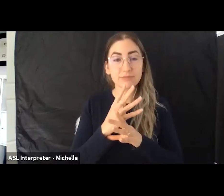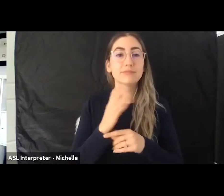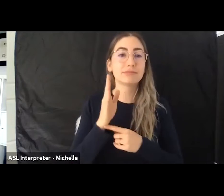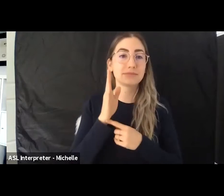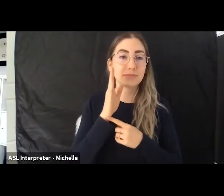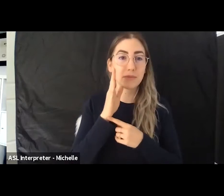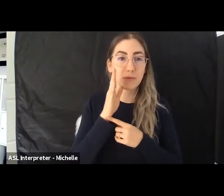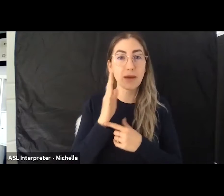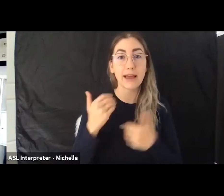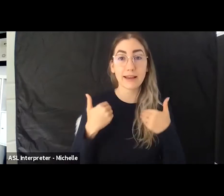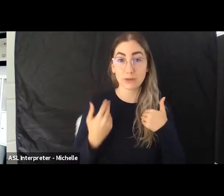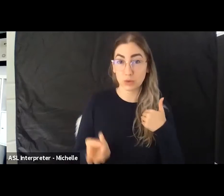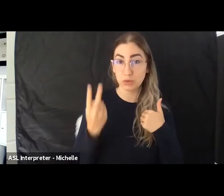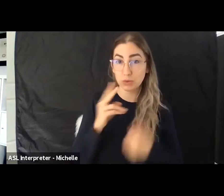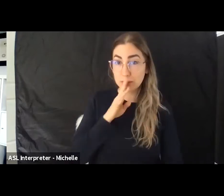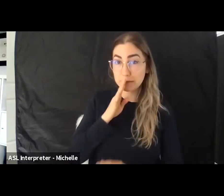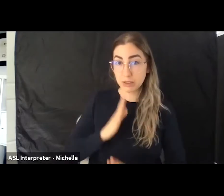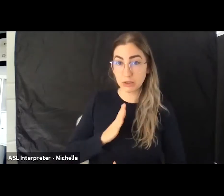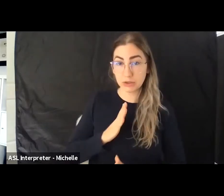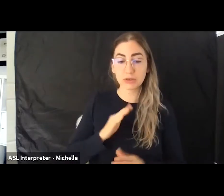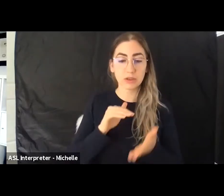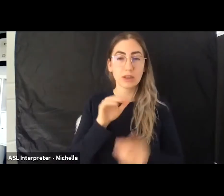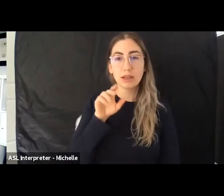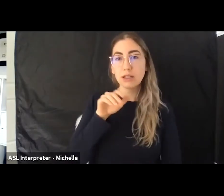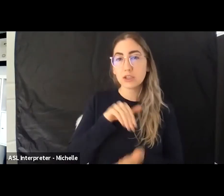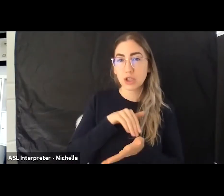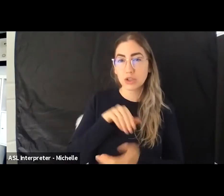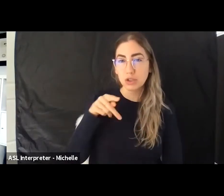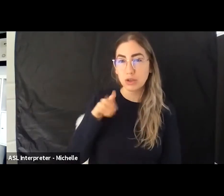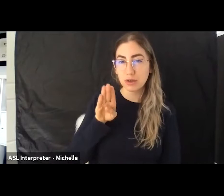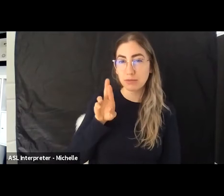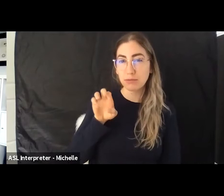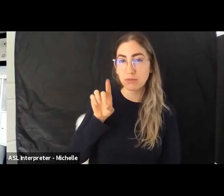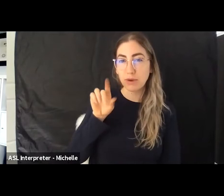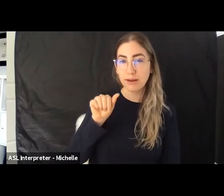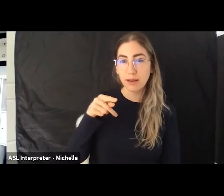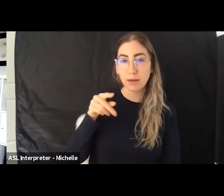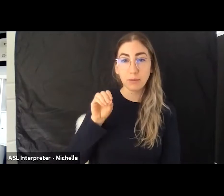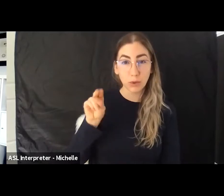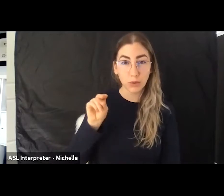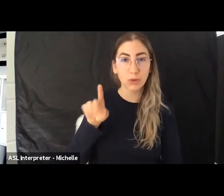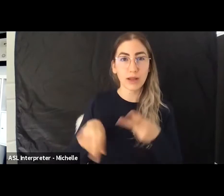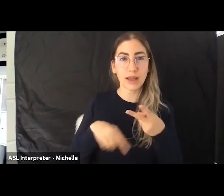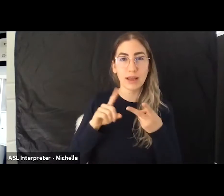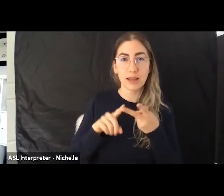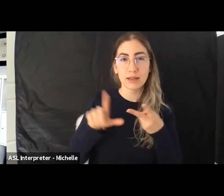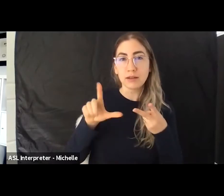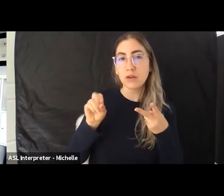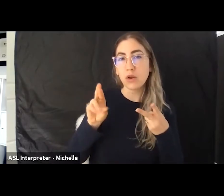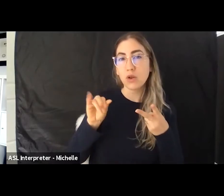TODAY'S WEBINAR WILL CONSIST OF OUR TWO SPEAKERS, DR. BRENDA , DR. BRENDA POON AND DR. LORIENNE JENSTAD WHO WILL BE PROVIDING